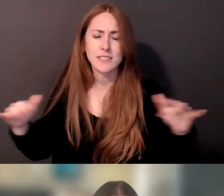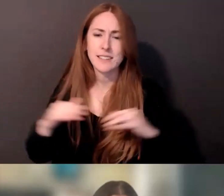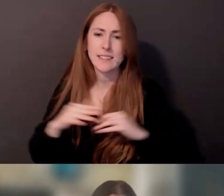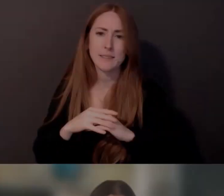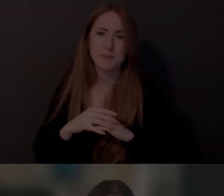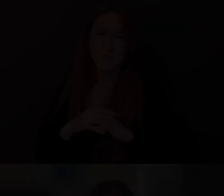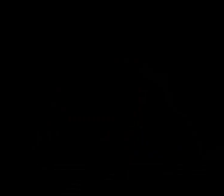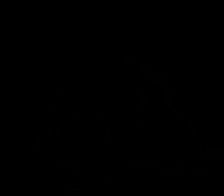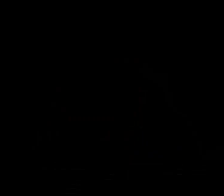your work with policymakers.